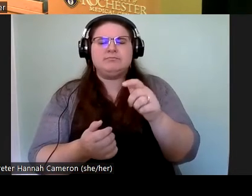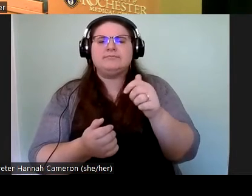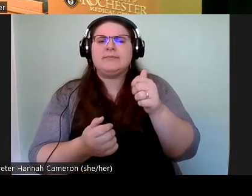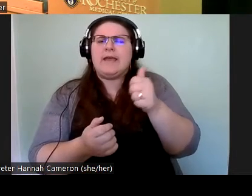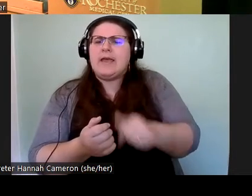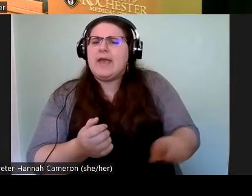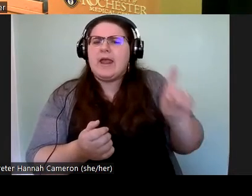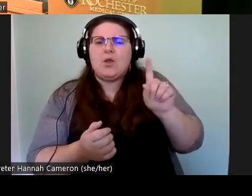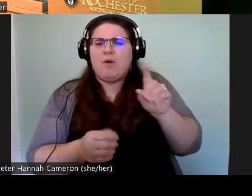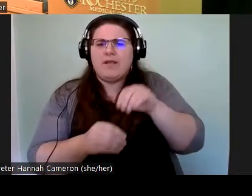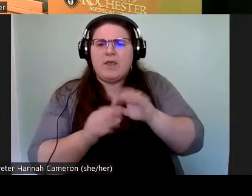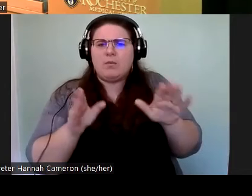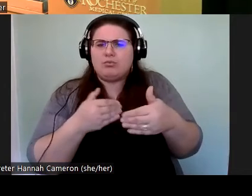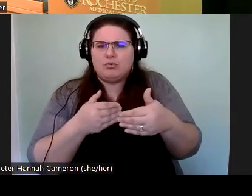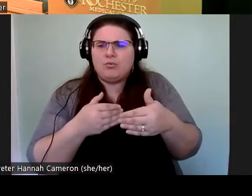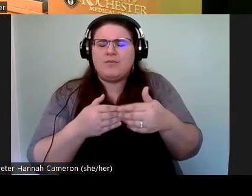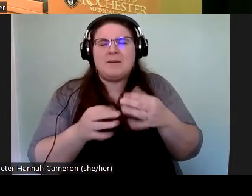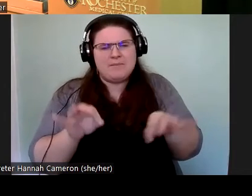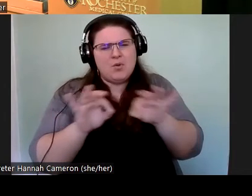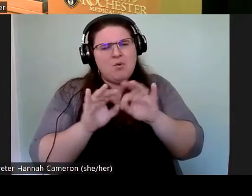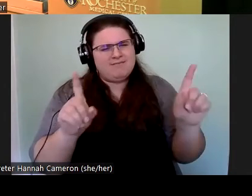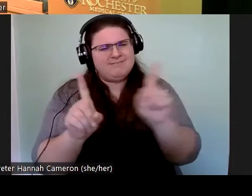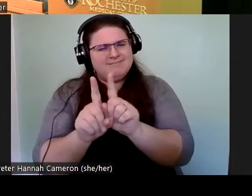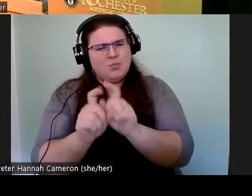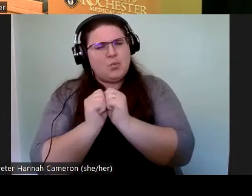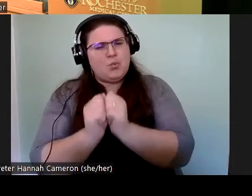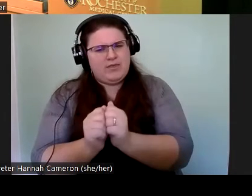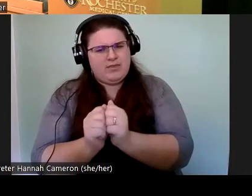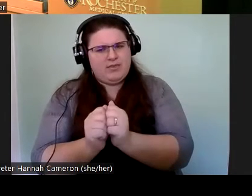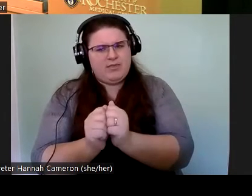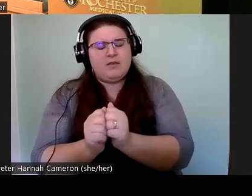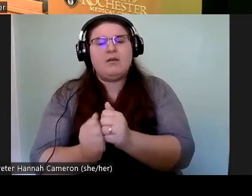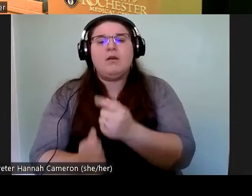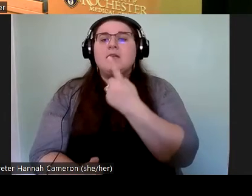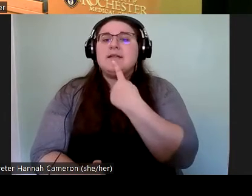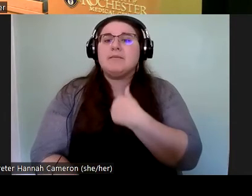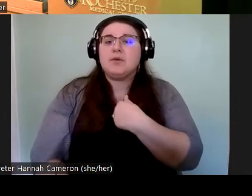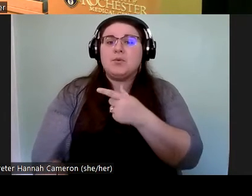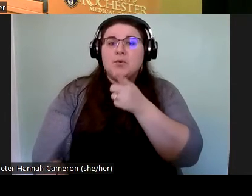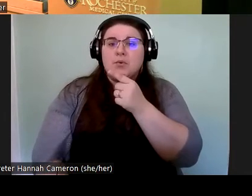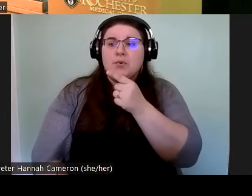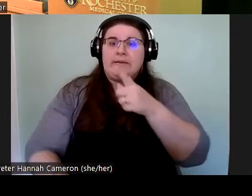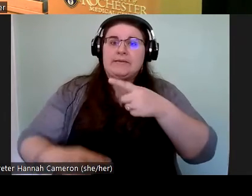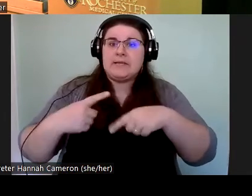you like to include in the room and that verbal okay is enough um you can also provide information